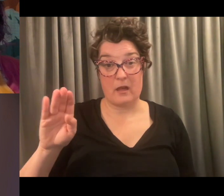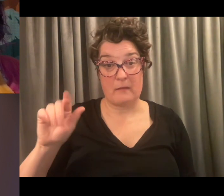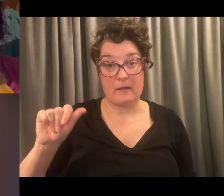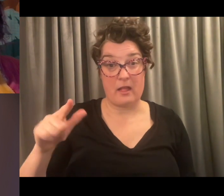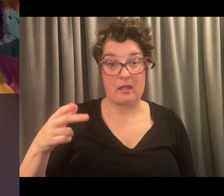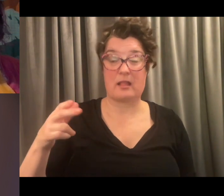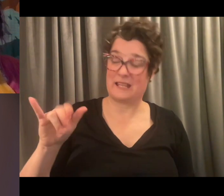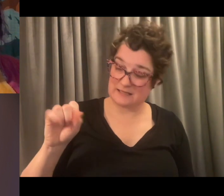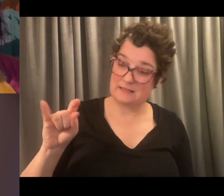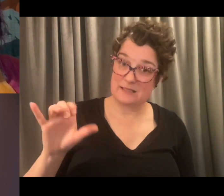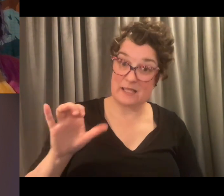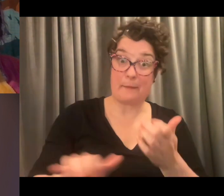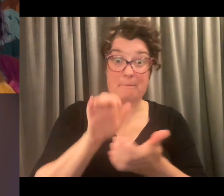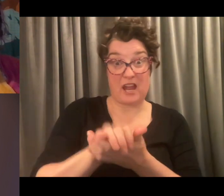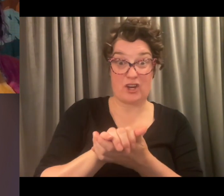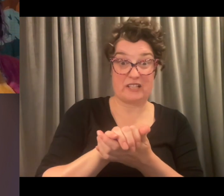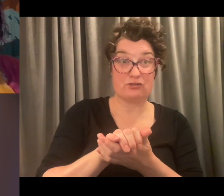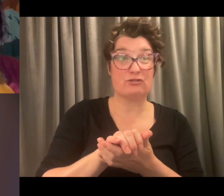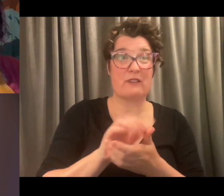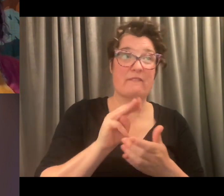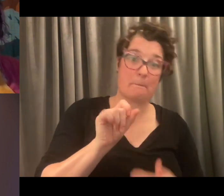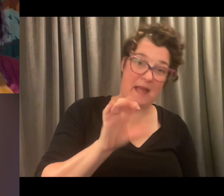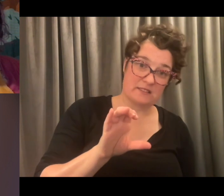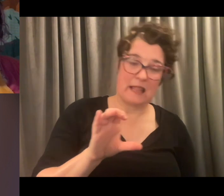masculine and feminine, as being like, like heteronormative.